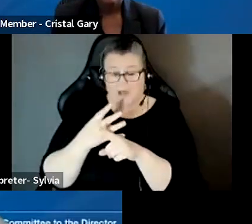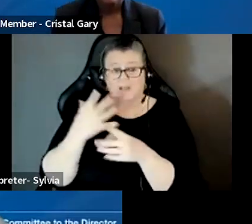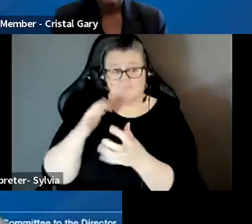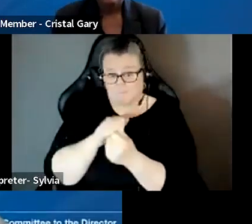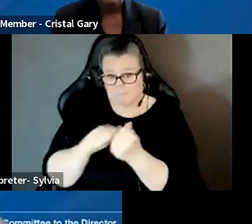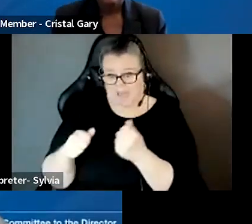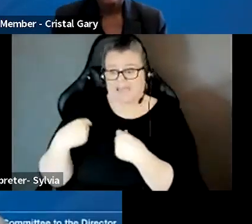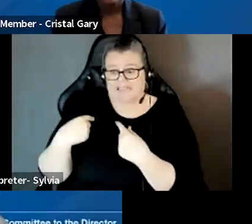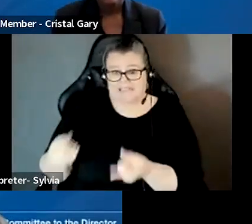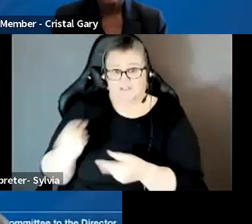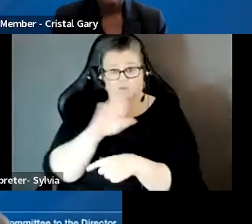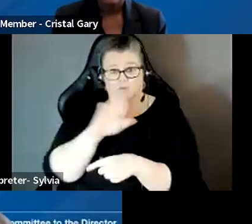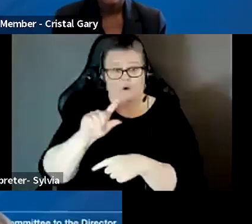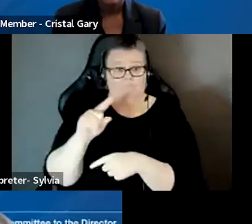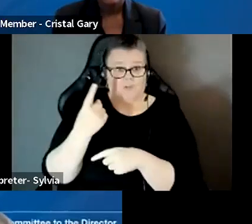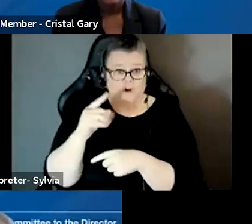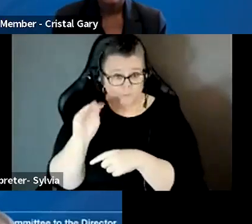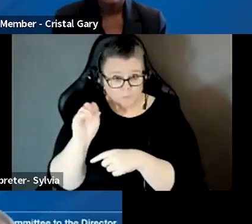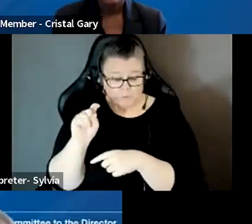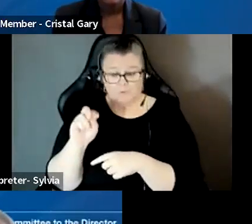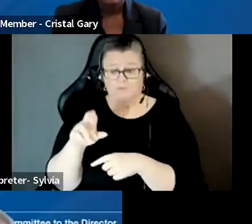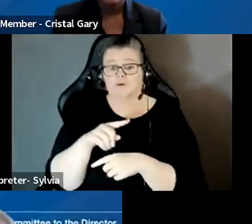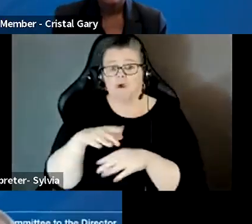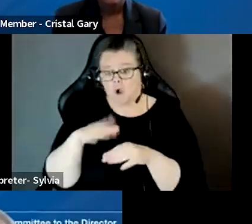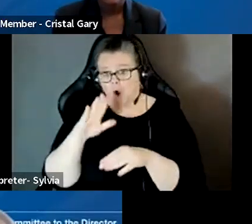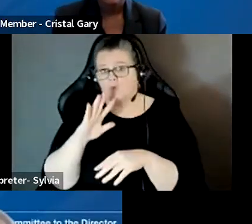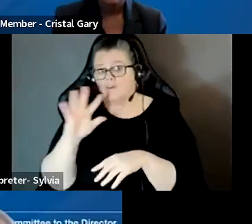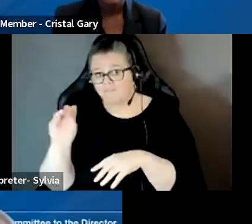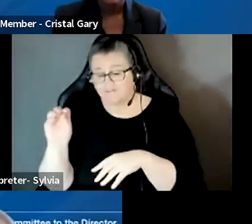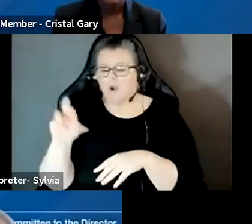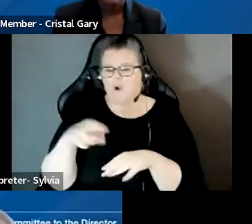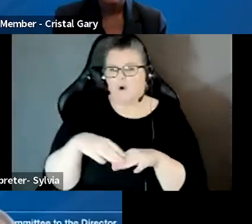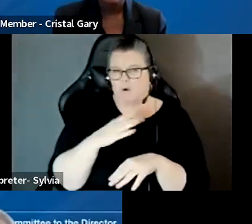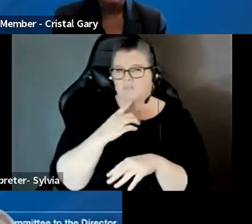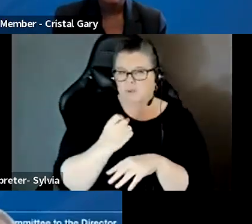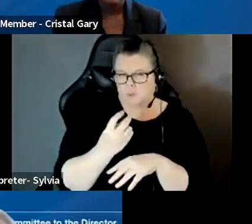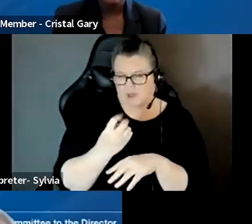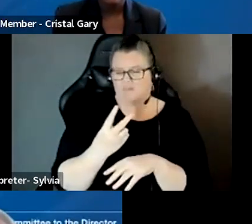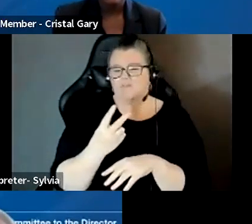and you are over 50 or over 12 and moderately or severely immunocompromised,